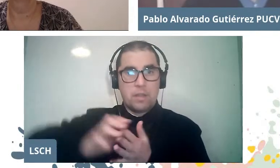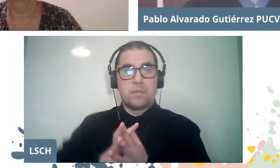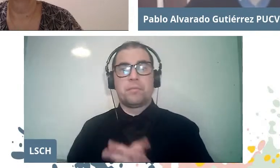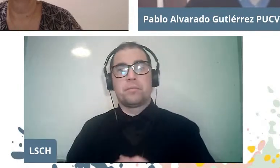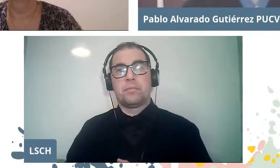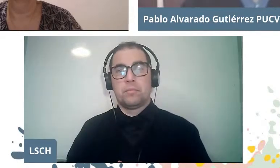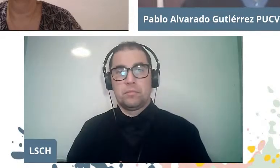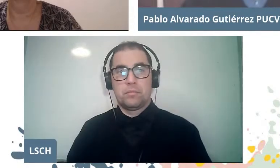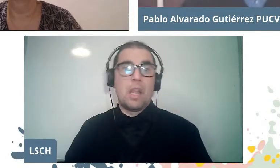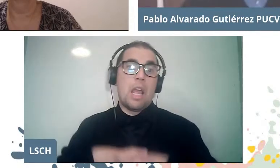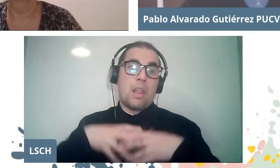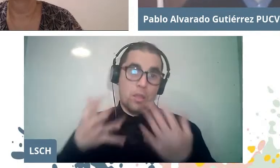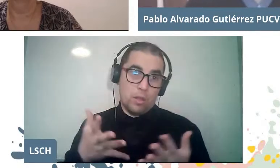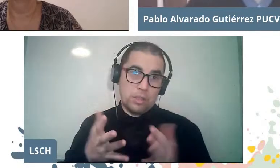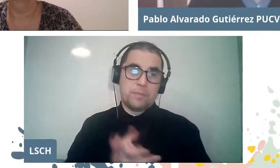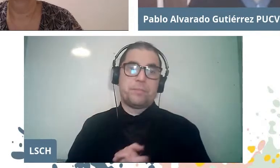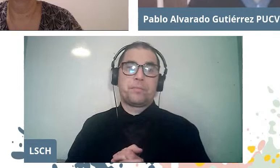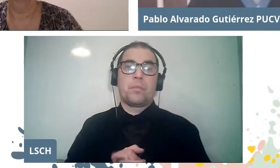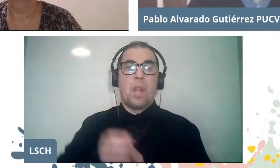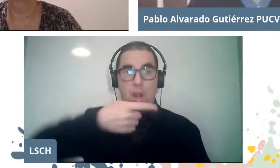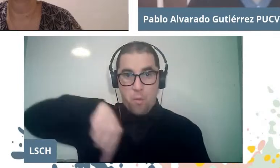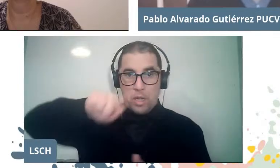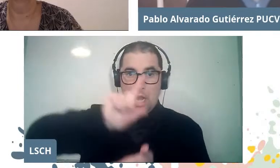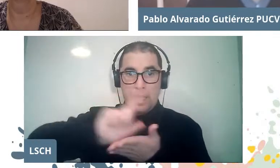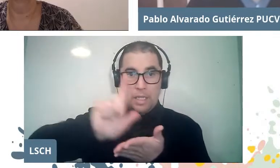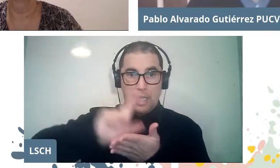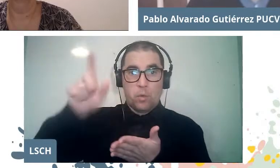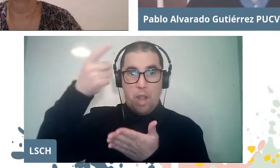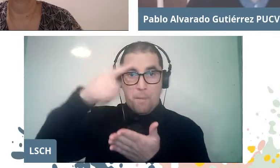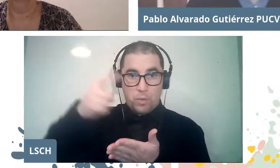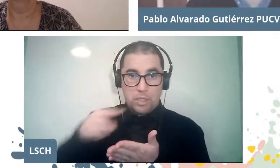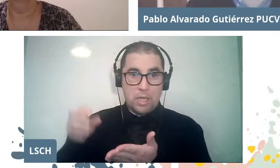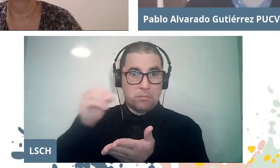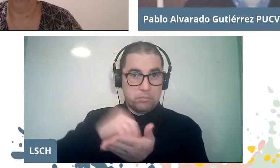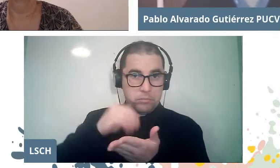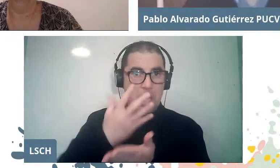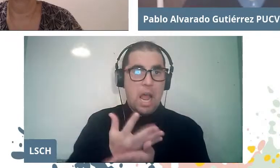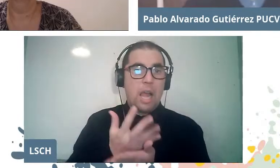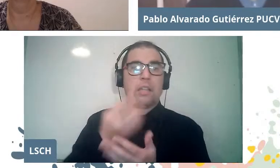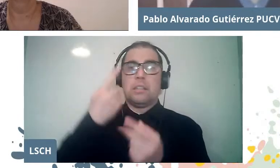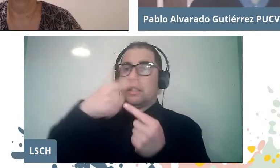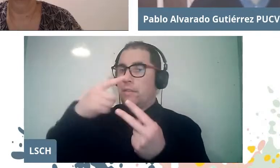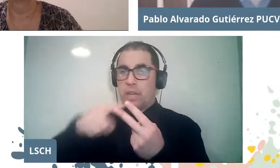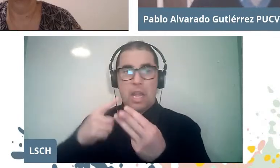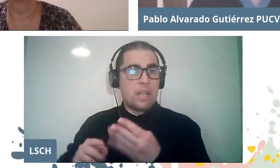and so, within our literature in Chile, we have a number of pieces of this kind,